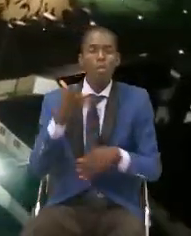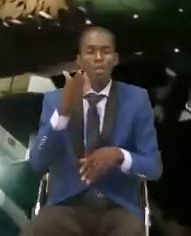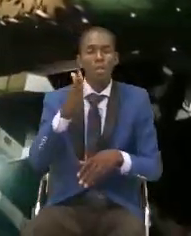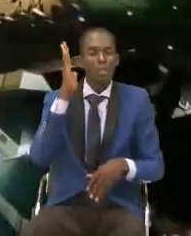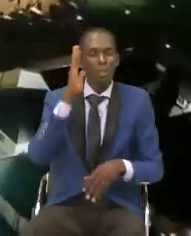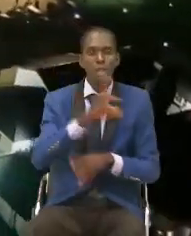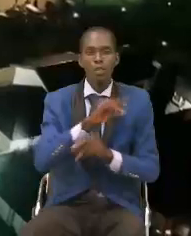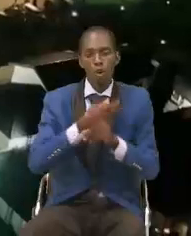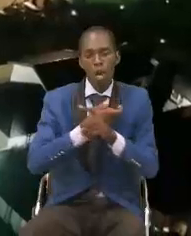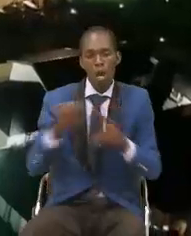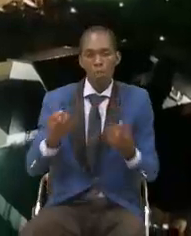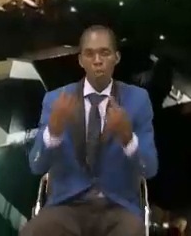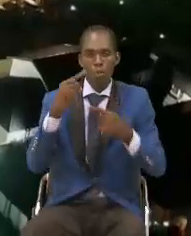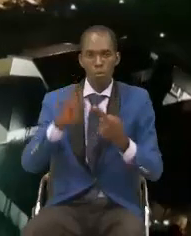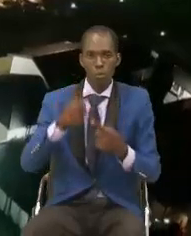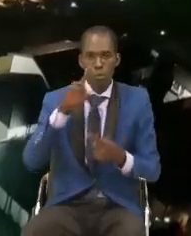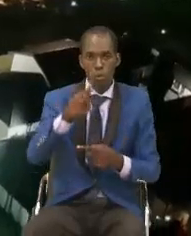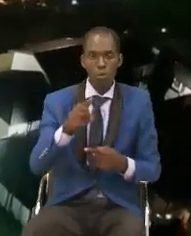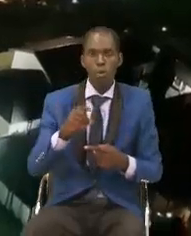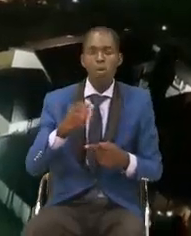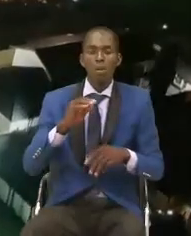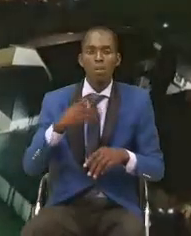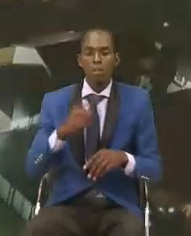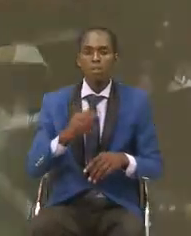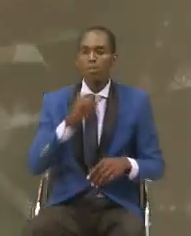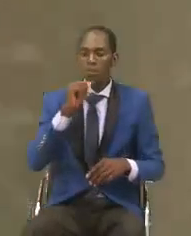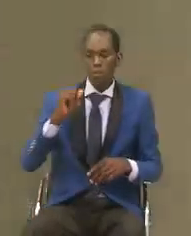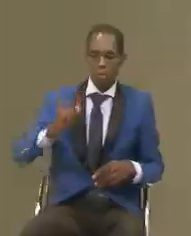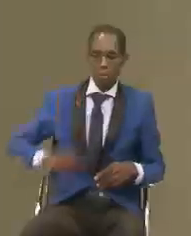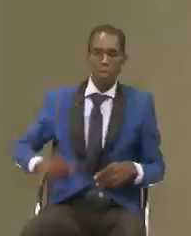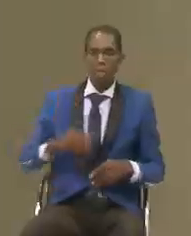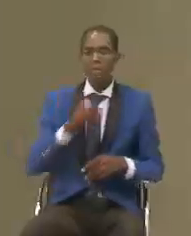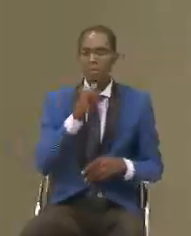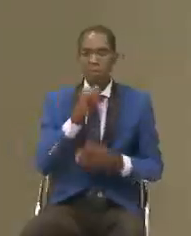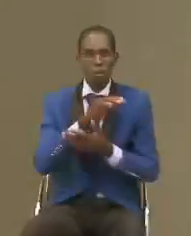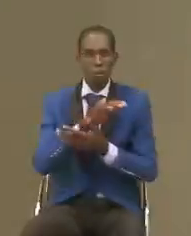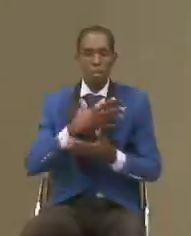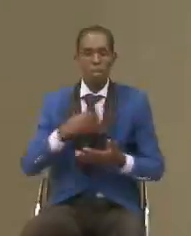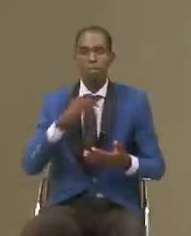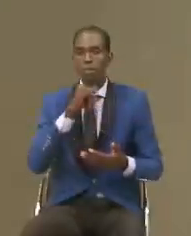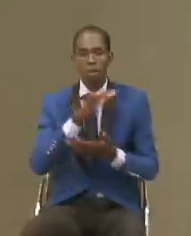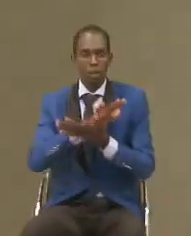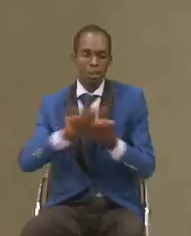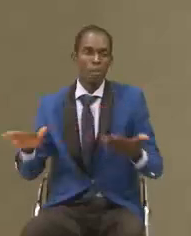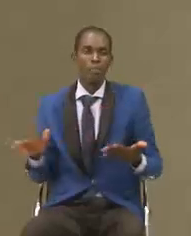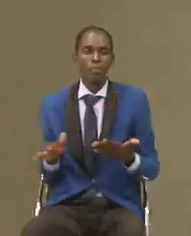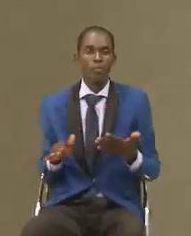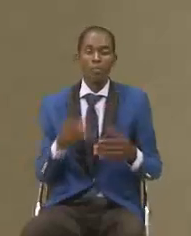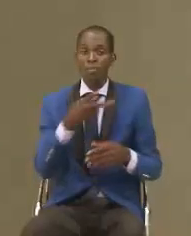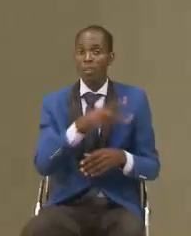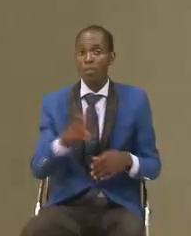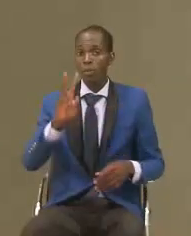eat your profession they shall no more come into thee the uncircumcised and the unclean